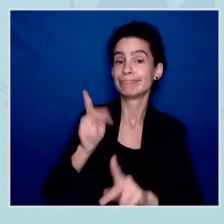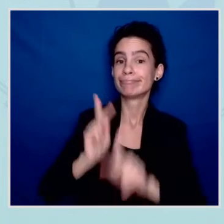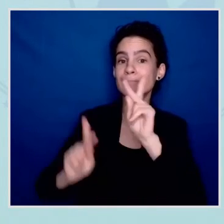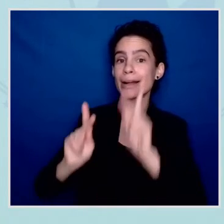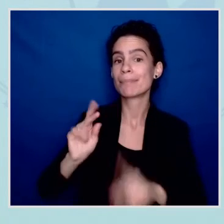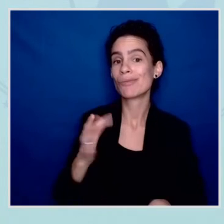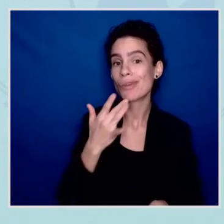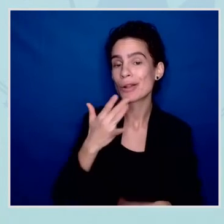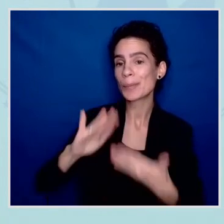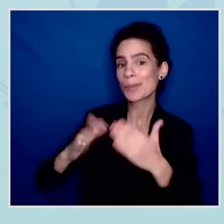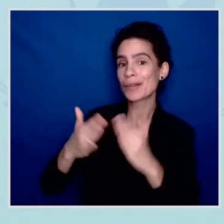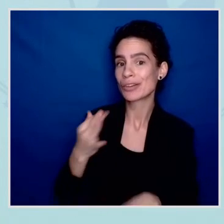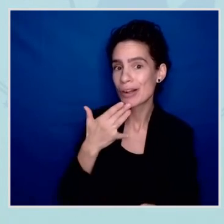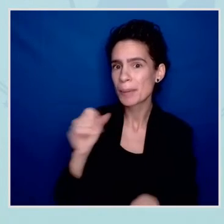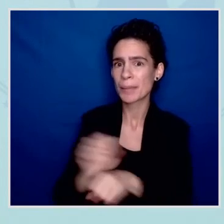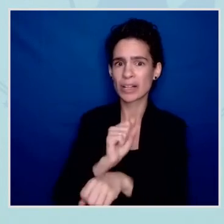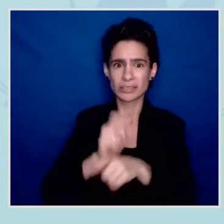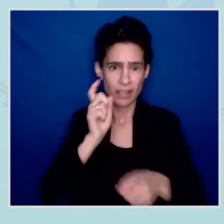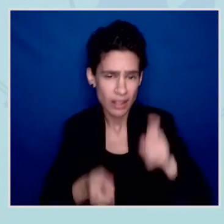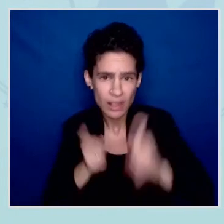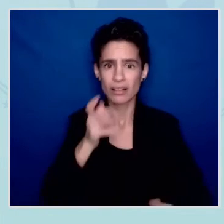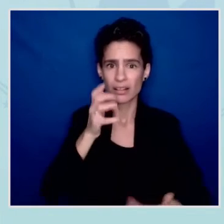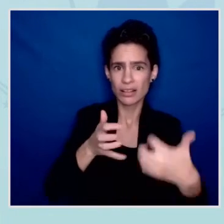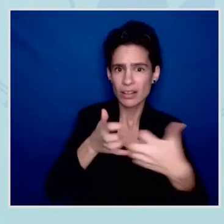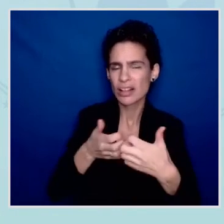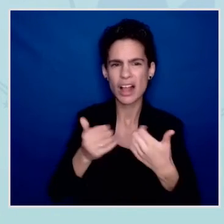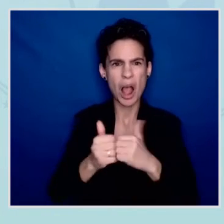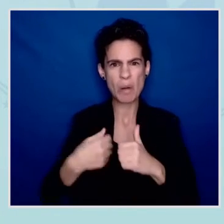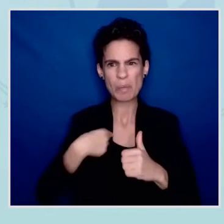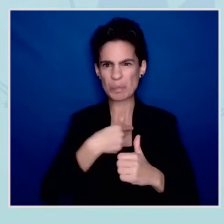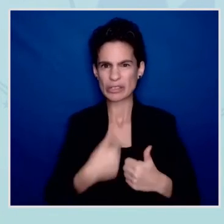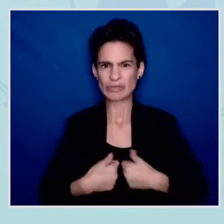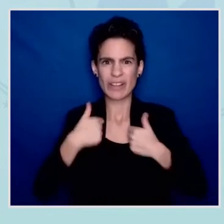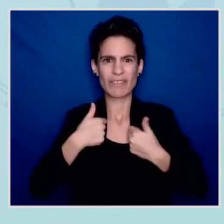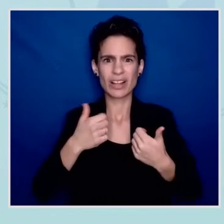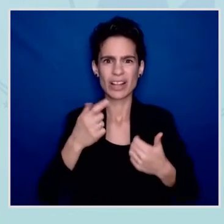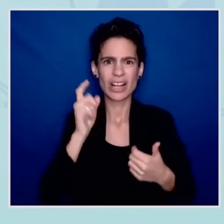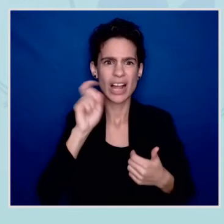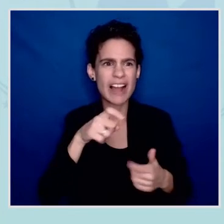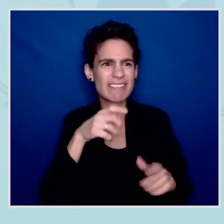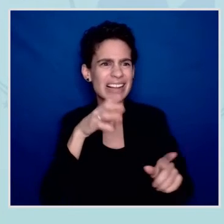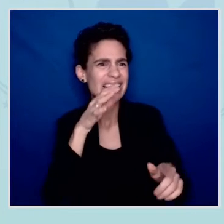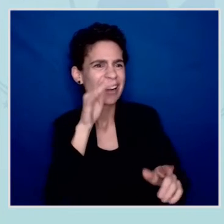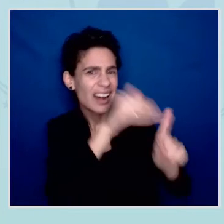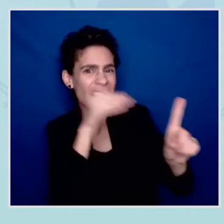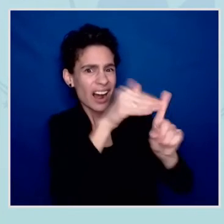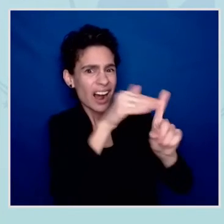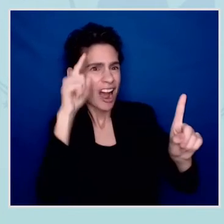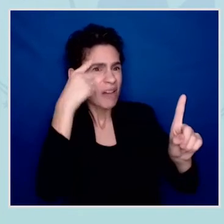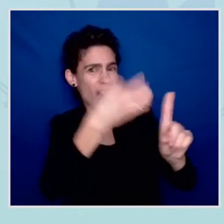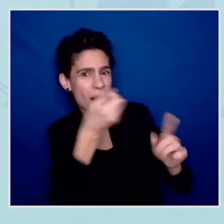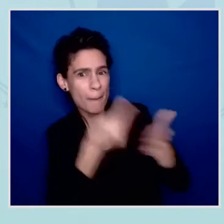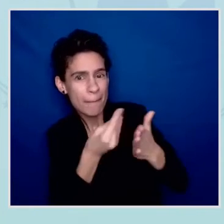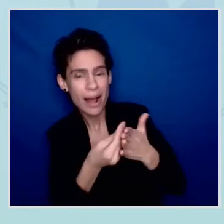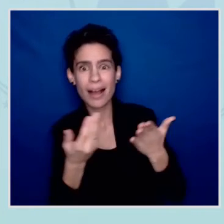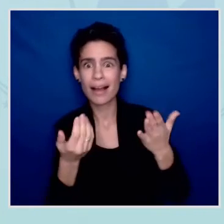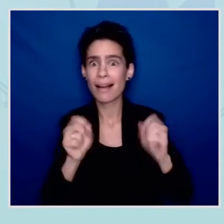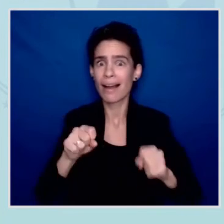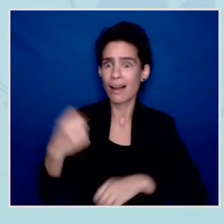ECONOMIC CRISIS. AT DISPROPORTIONATE IMPACT HAS FALLEN AS IT OFTEN DOES HONOR